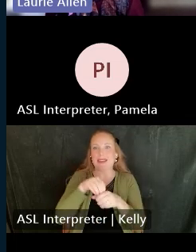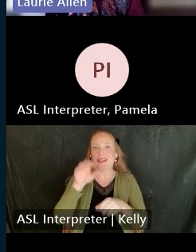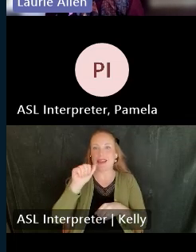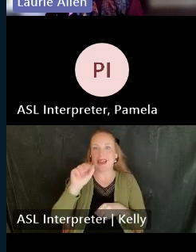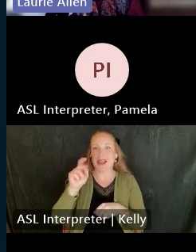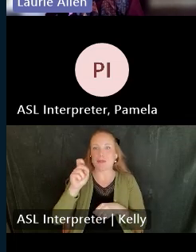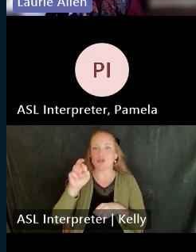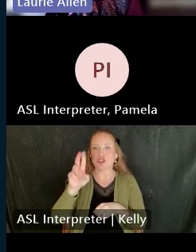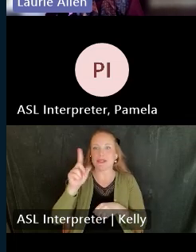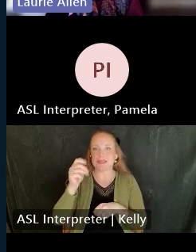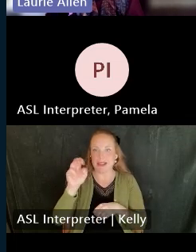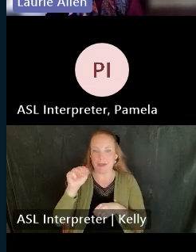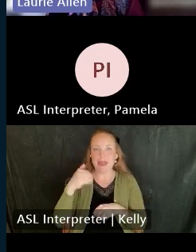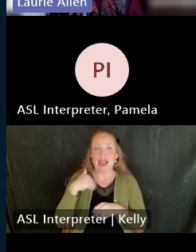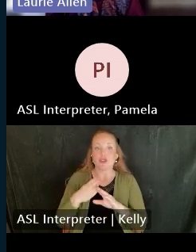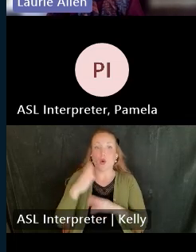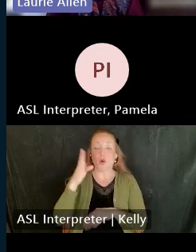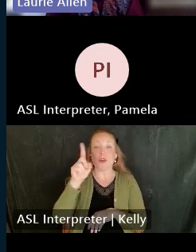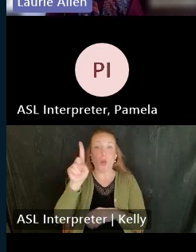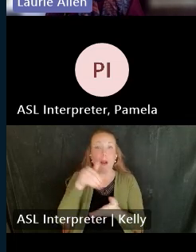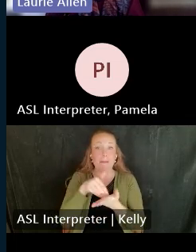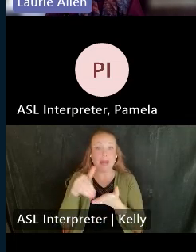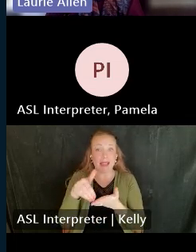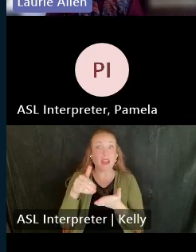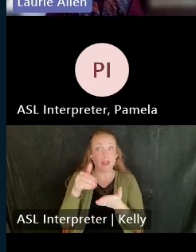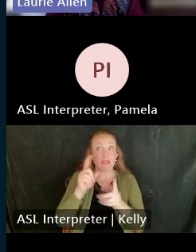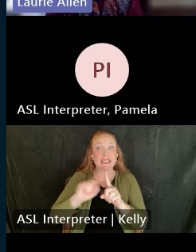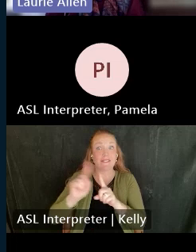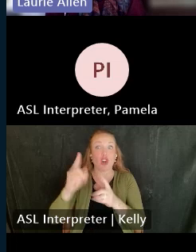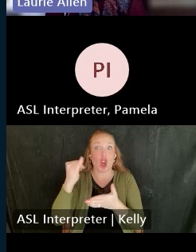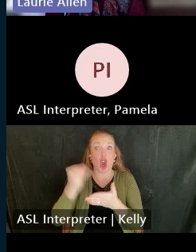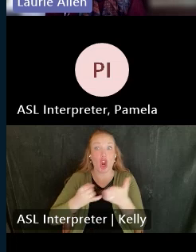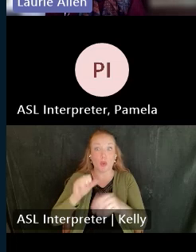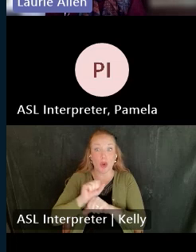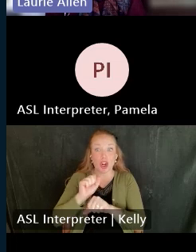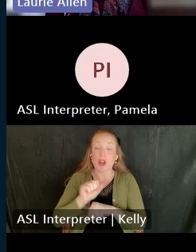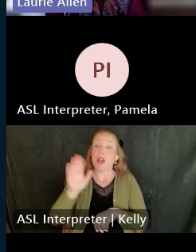And they make the art available on their website for everyone to experience.